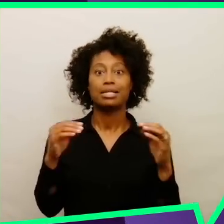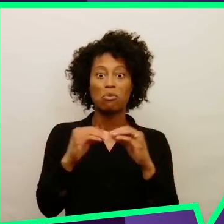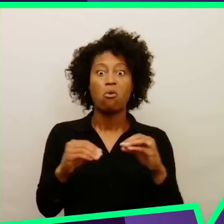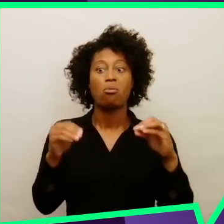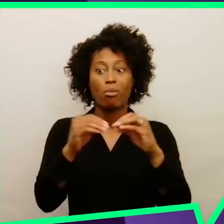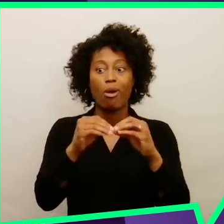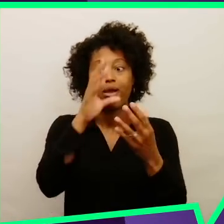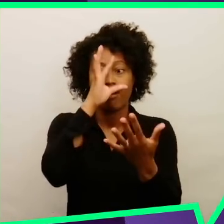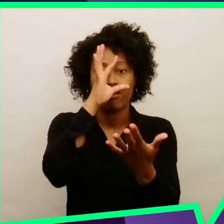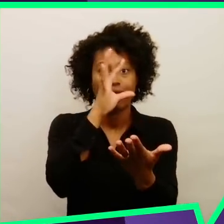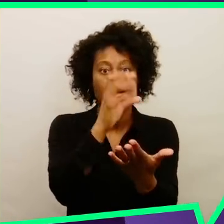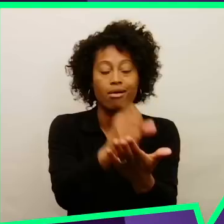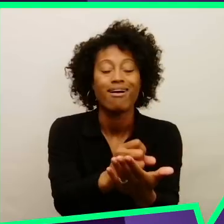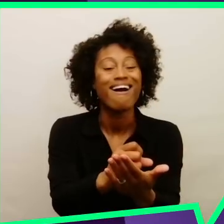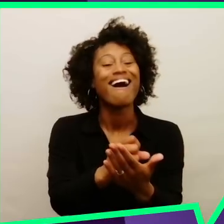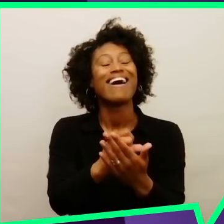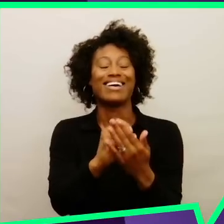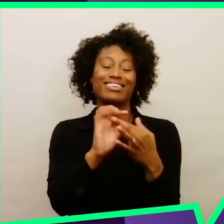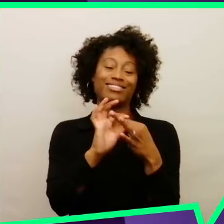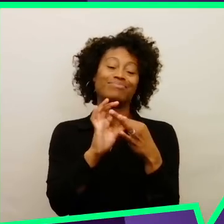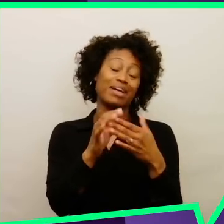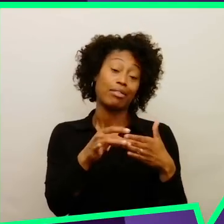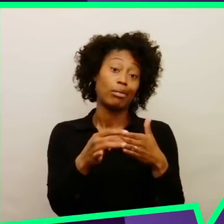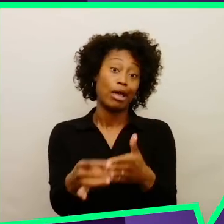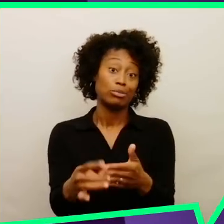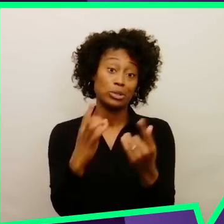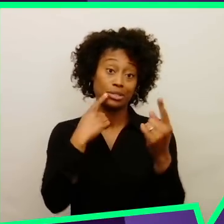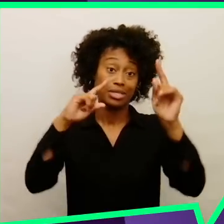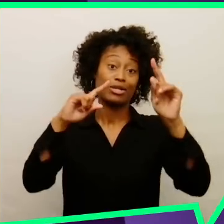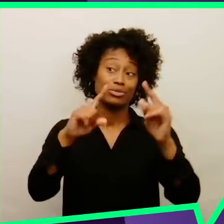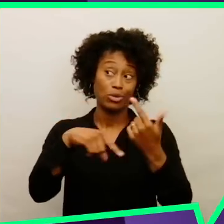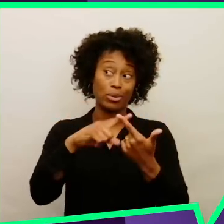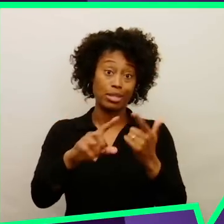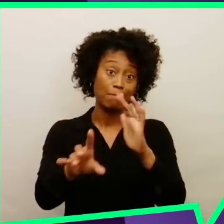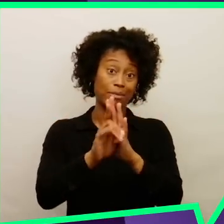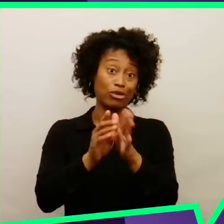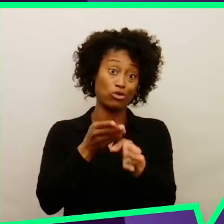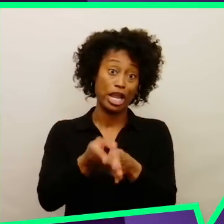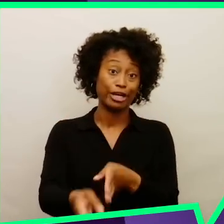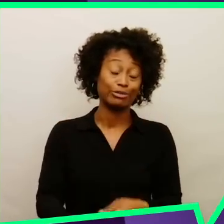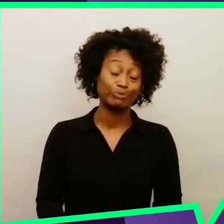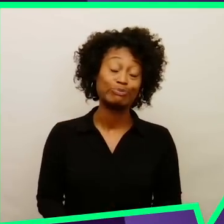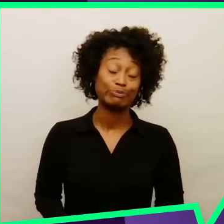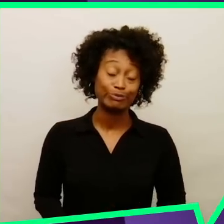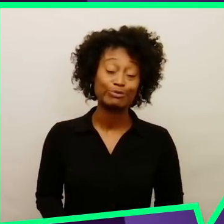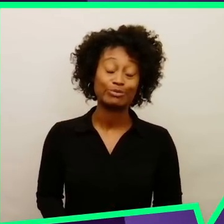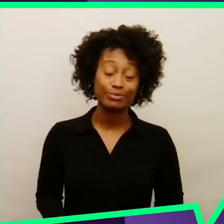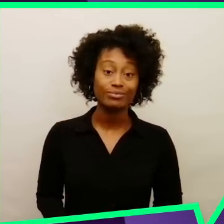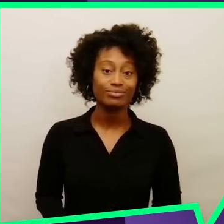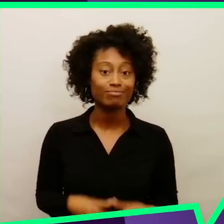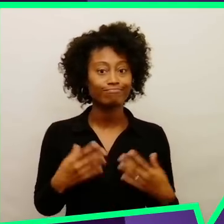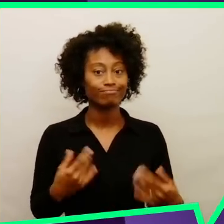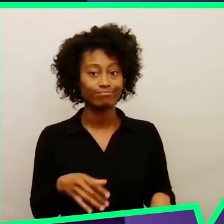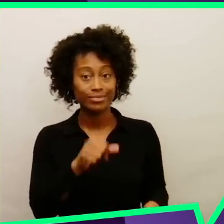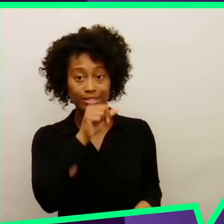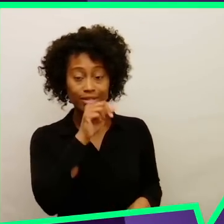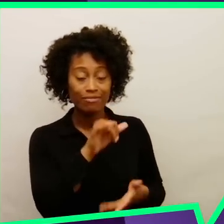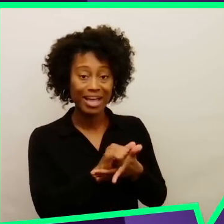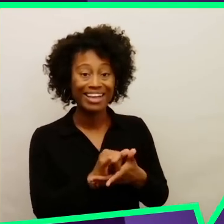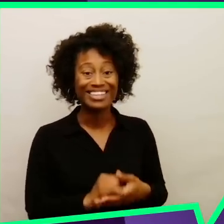and led to success when it came time to start to pursue a career. All right. I love it. Thank you for answering that question. Yeah. Yeah, thank you.